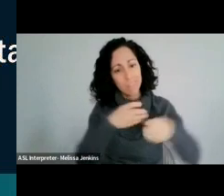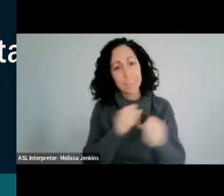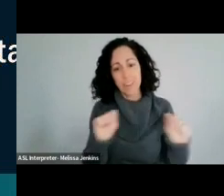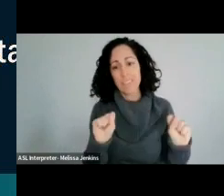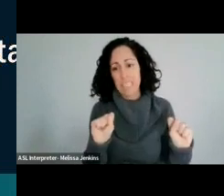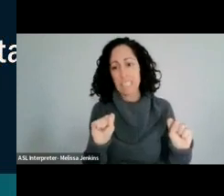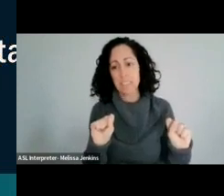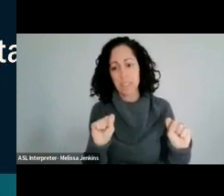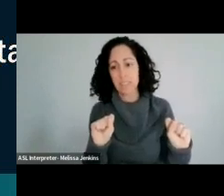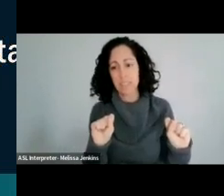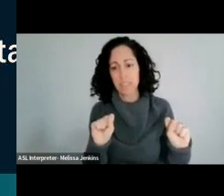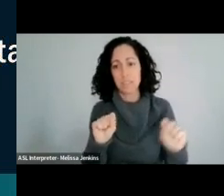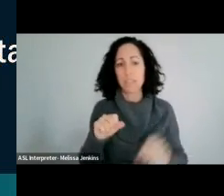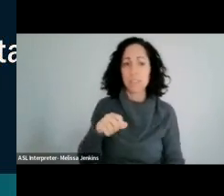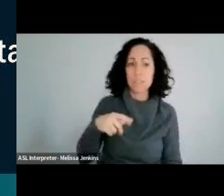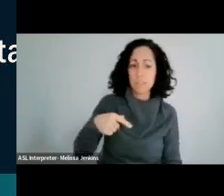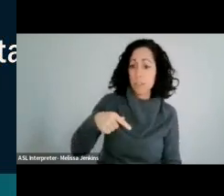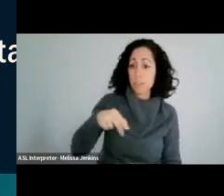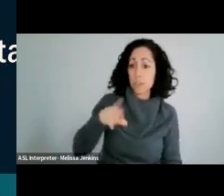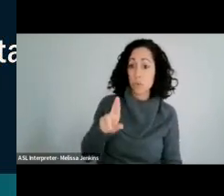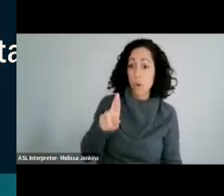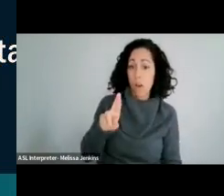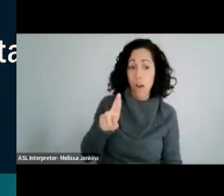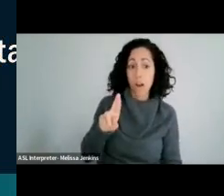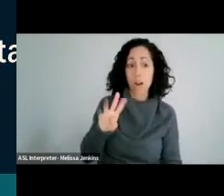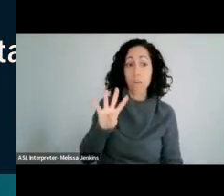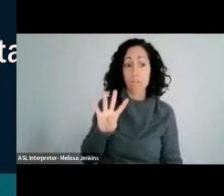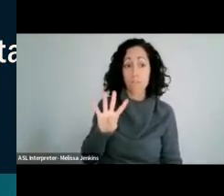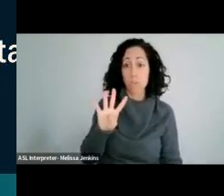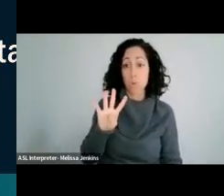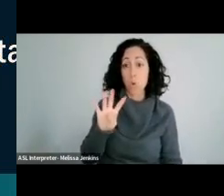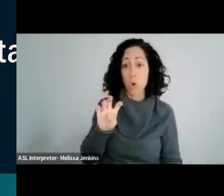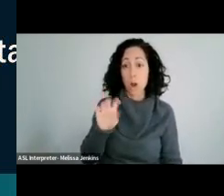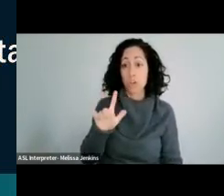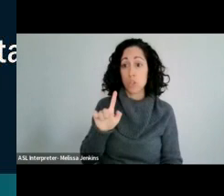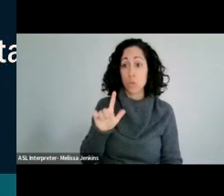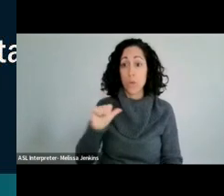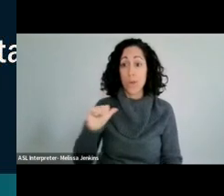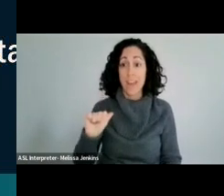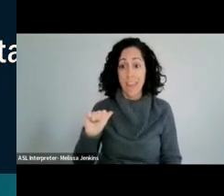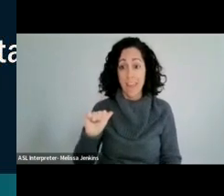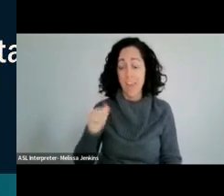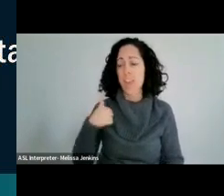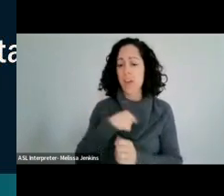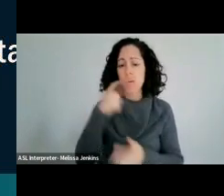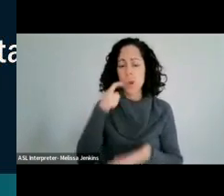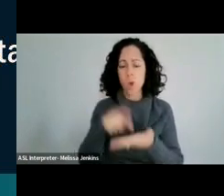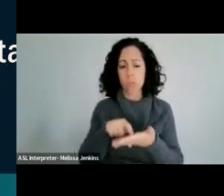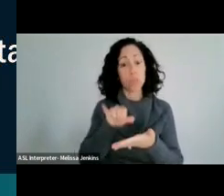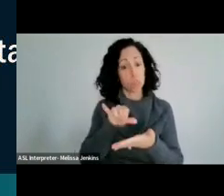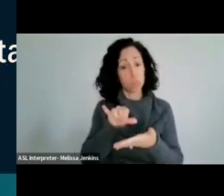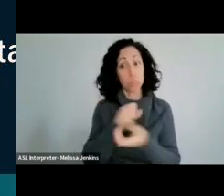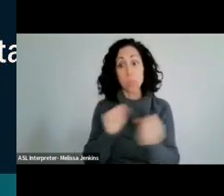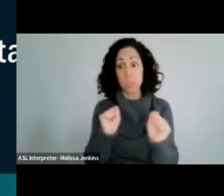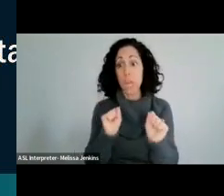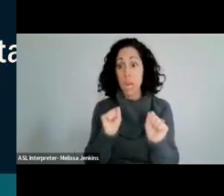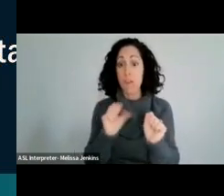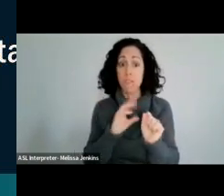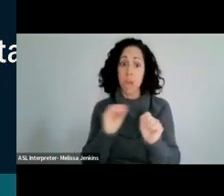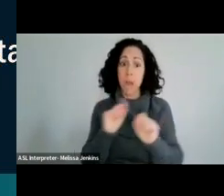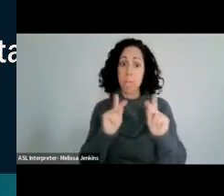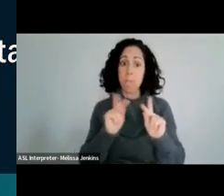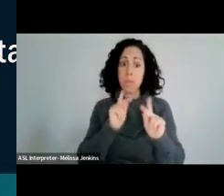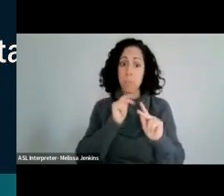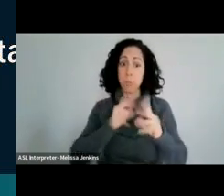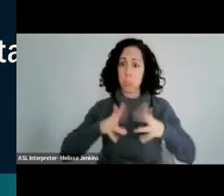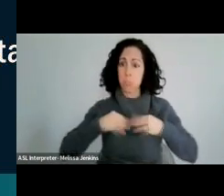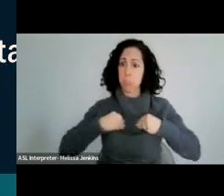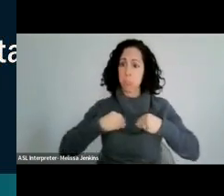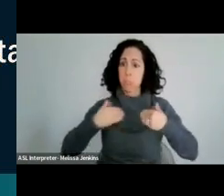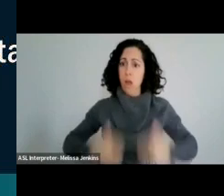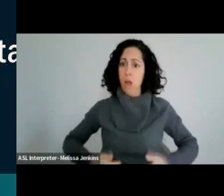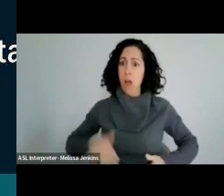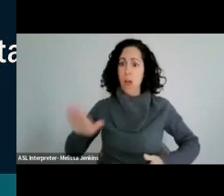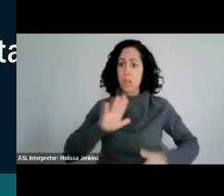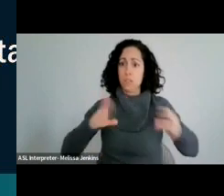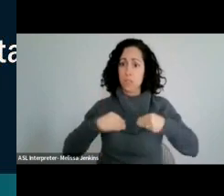QR-421a was observed to be safe and well tolerated with over 3700 participant follow up days.